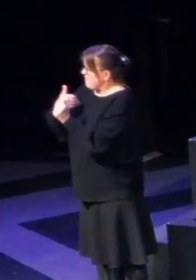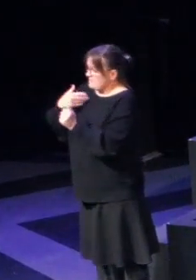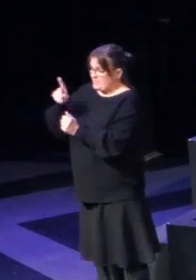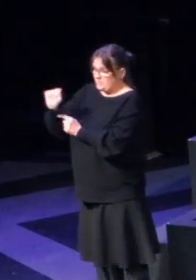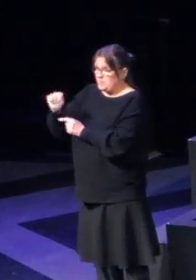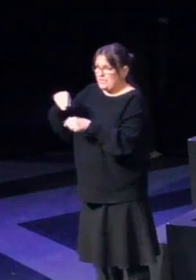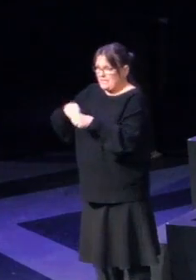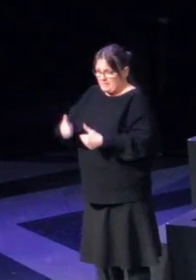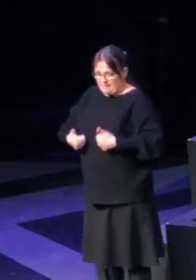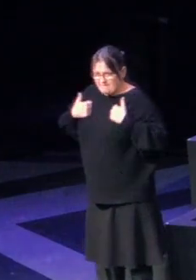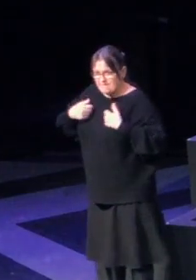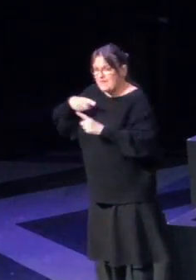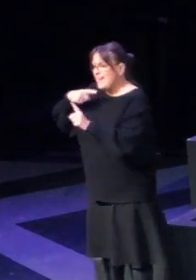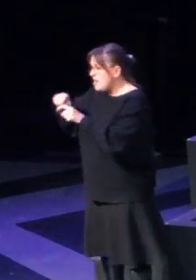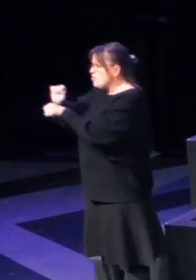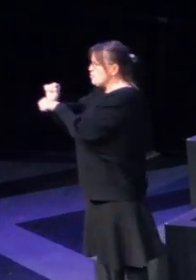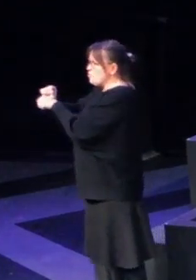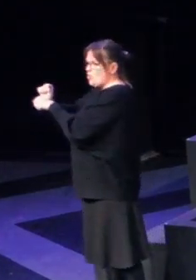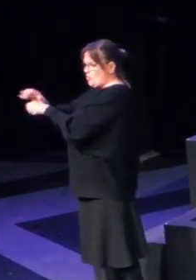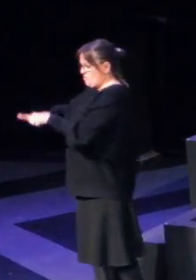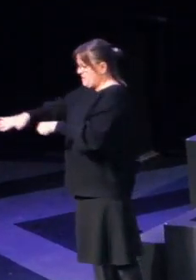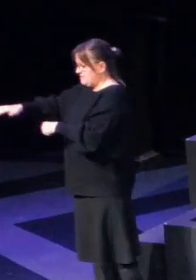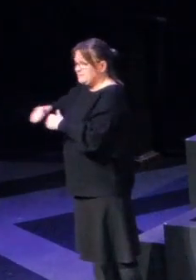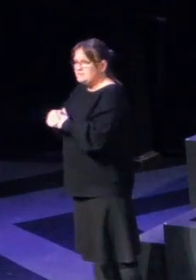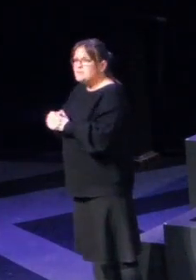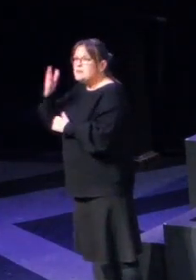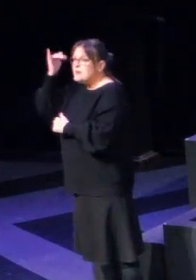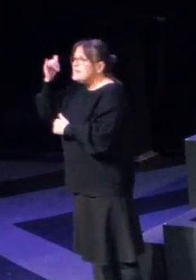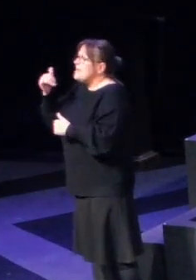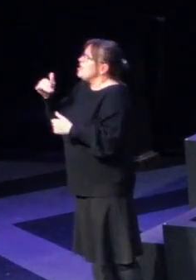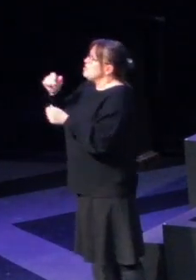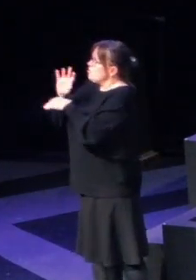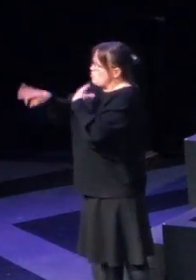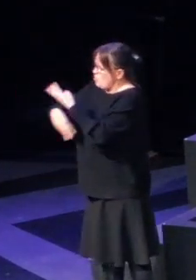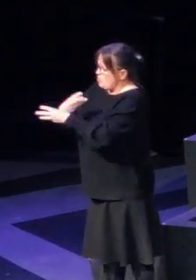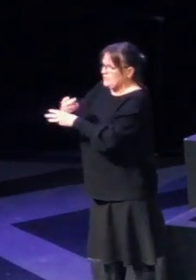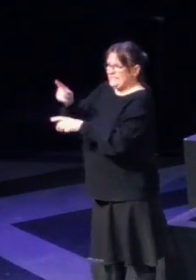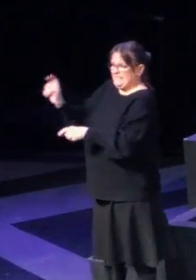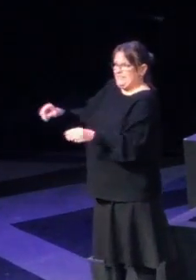because the world needs more. Lisas. Thank you.